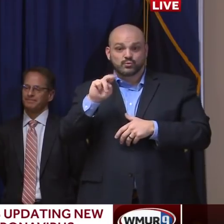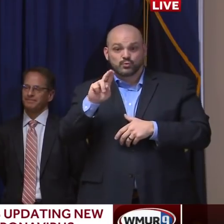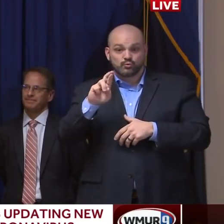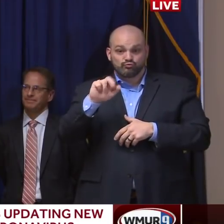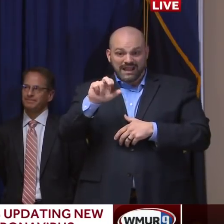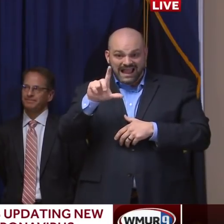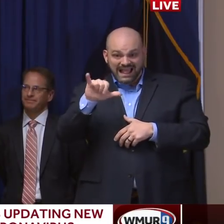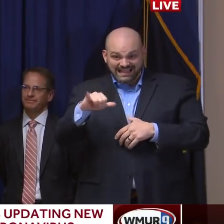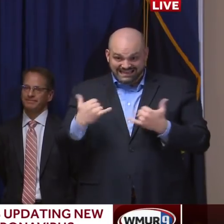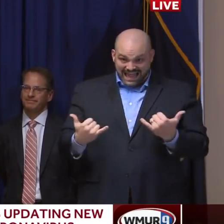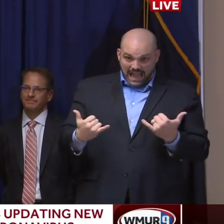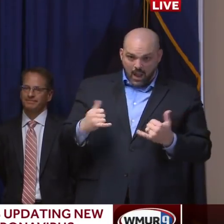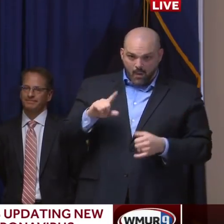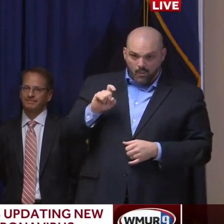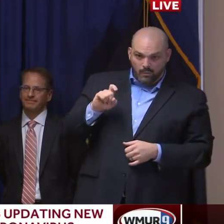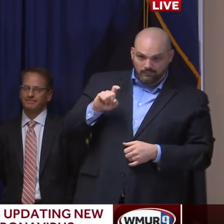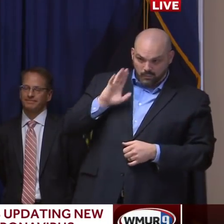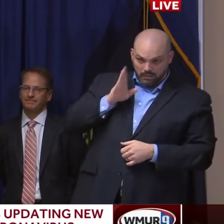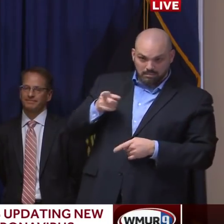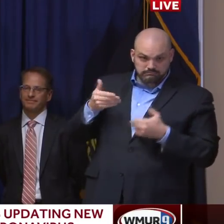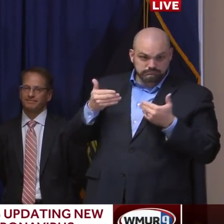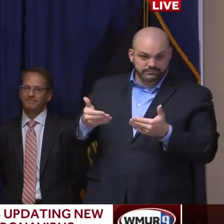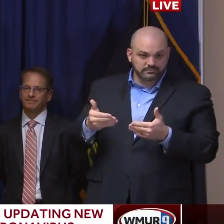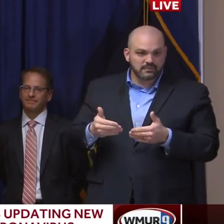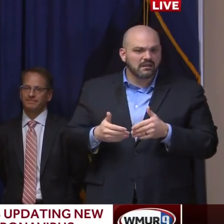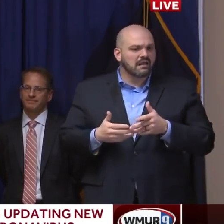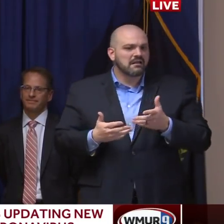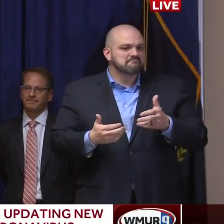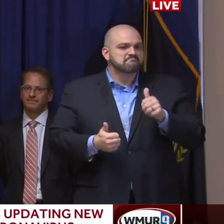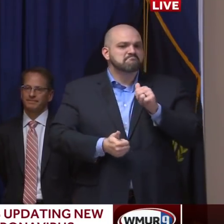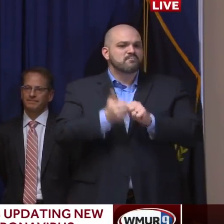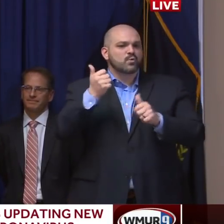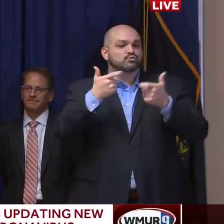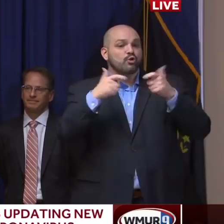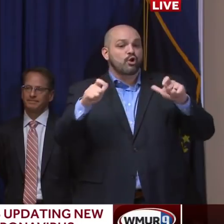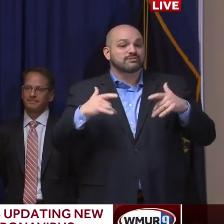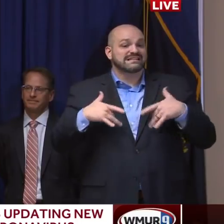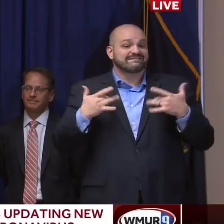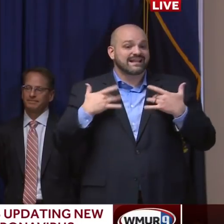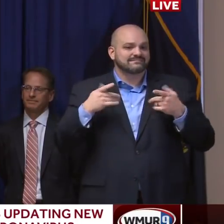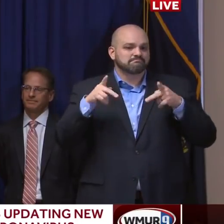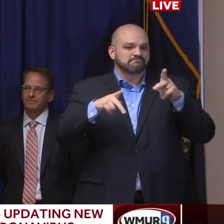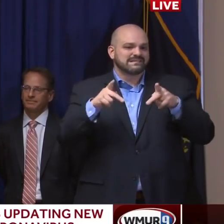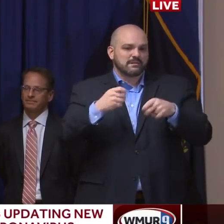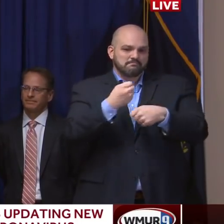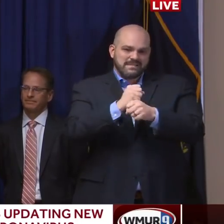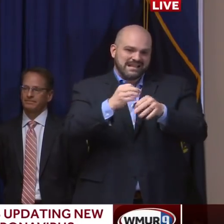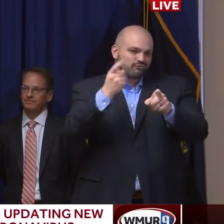WOULD YOU HAVE A RALLY? MOST OF THOSE LARGER EVENTS ARE BEING CANCELED AND POSTPONED.